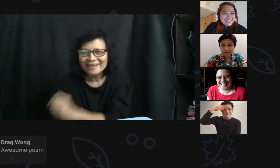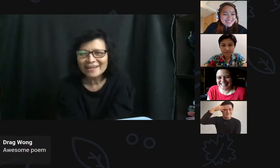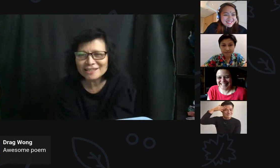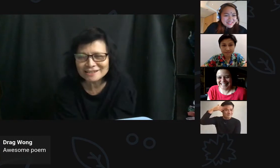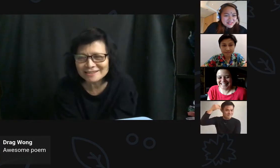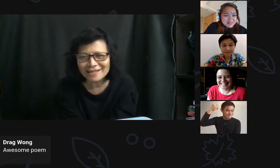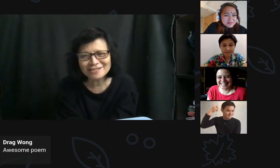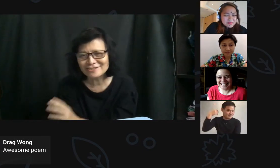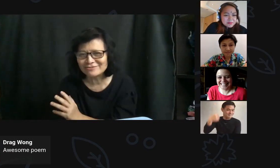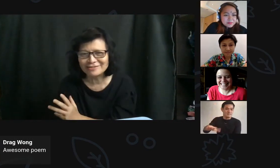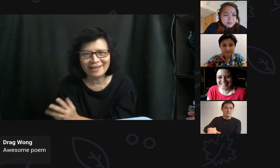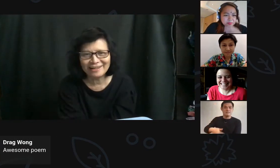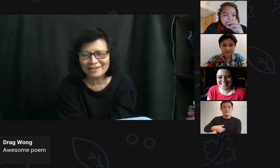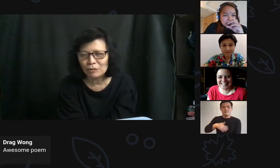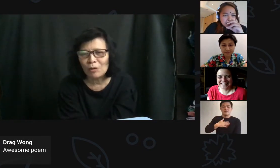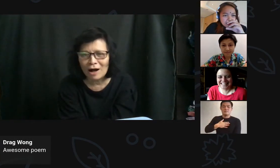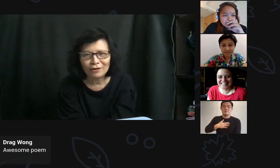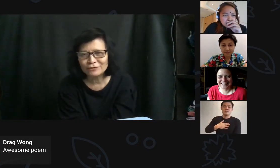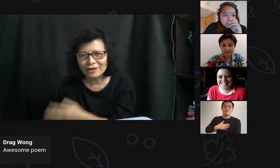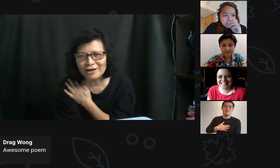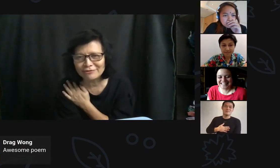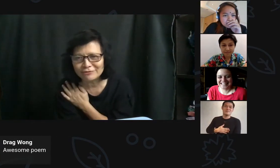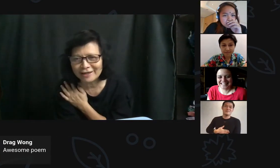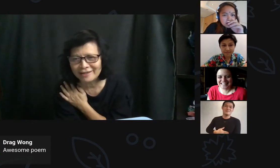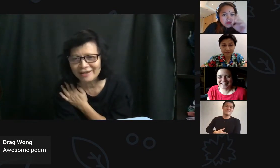It's really a wow, nerve wrecking.